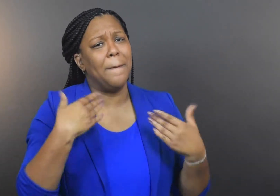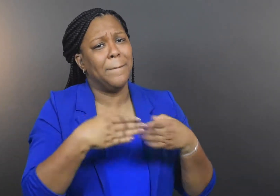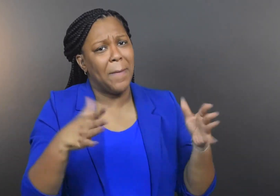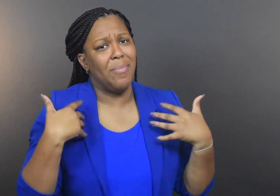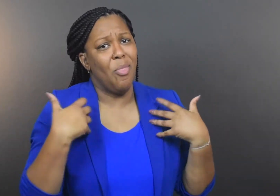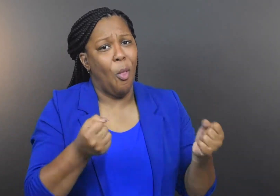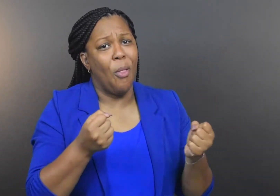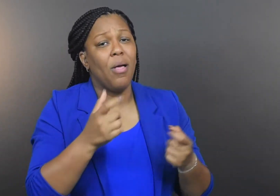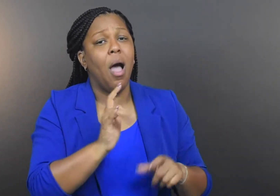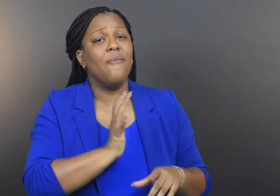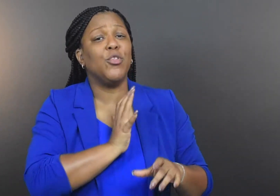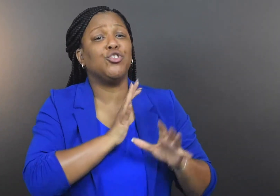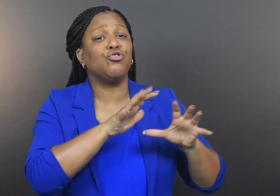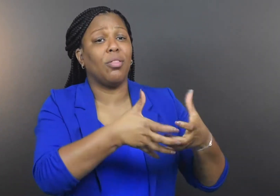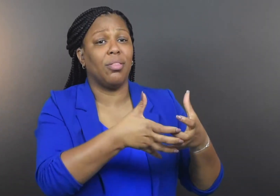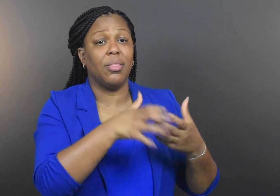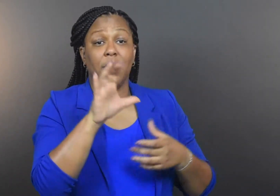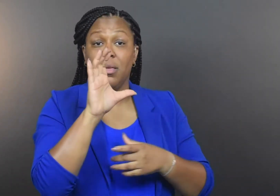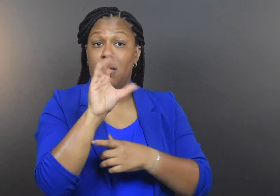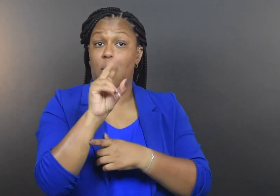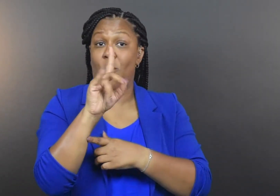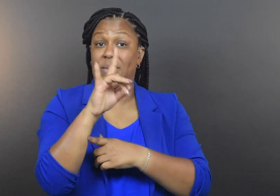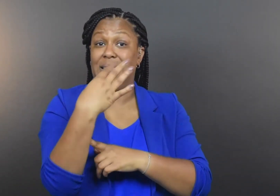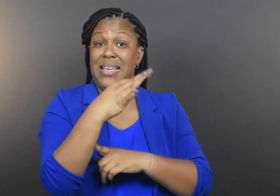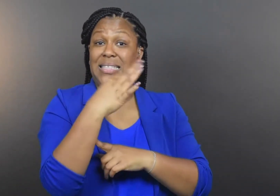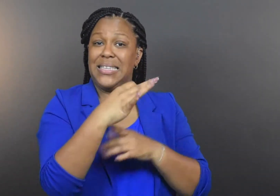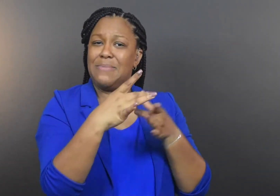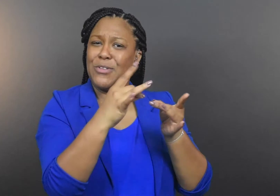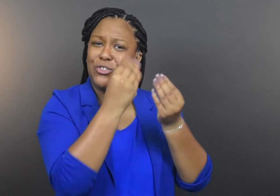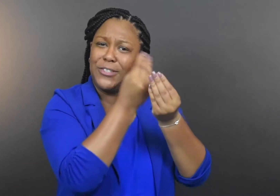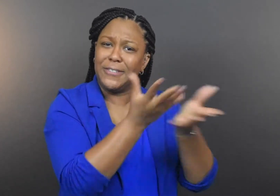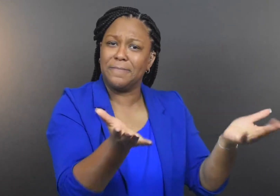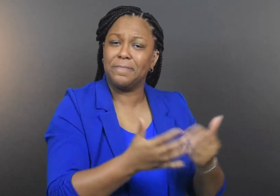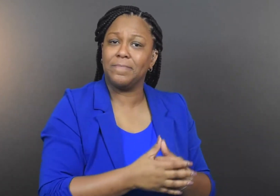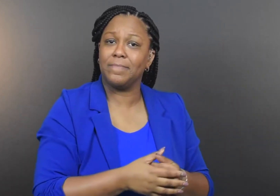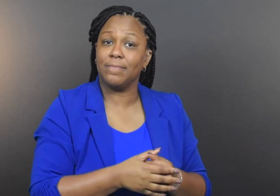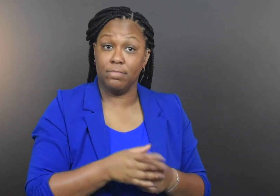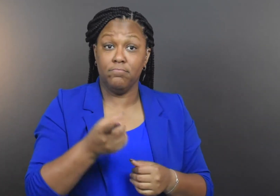supported Louisiana public health officials with COVID-19 messaging.